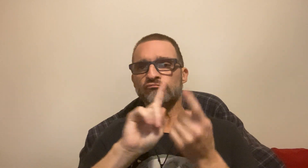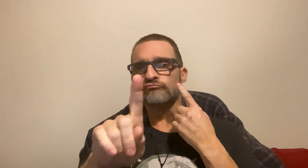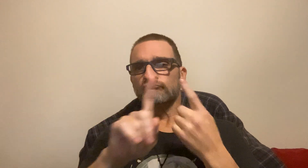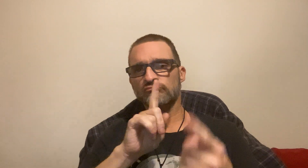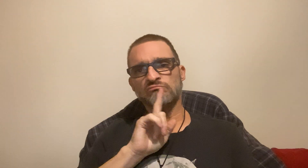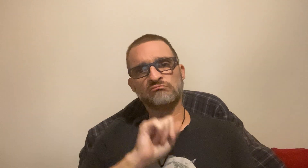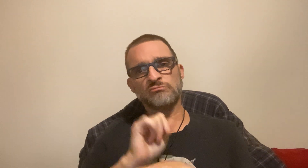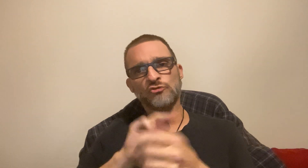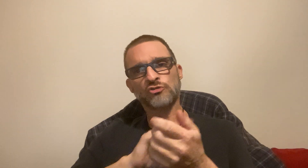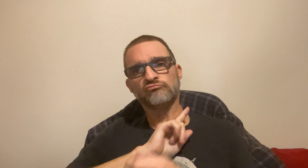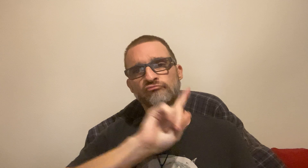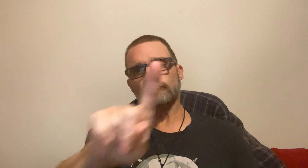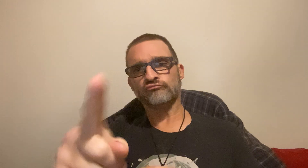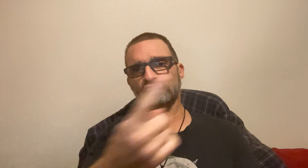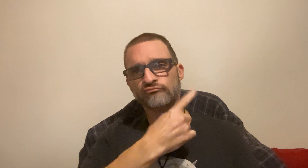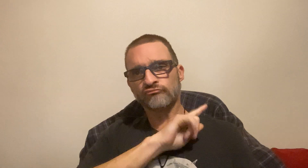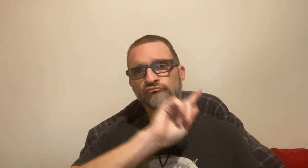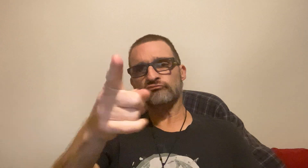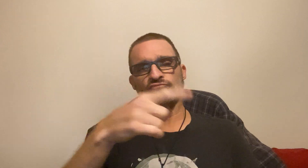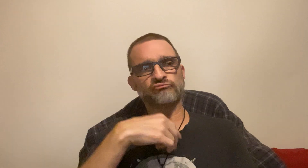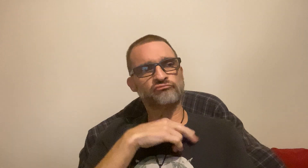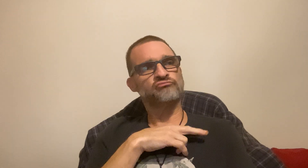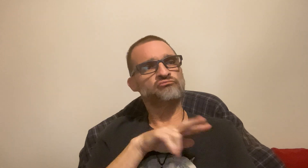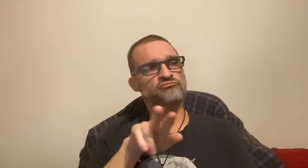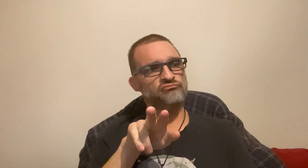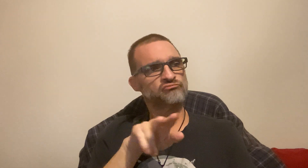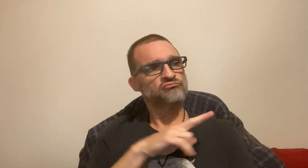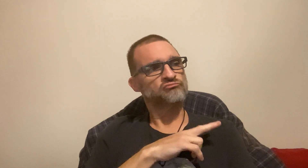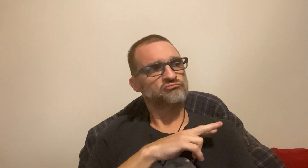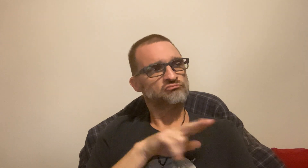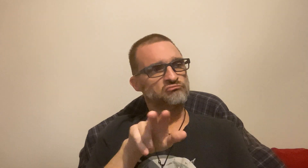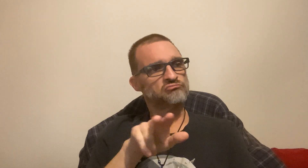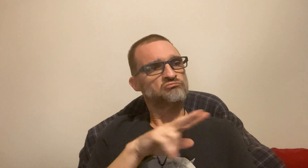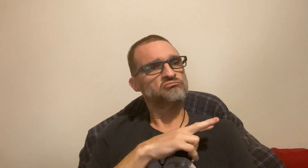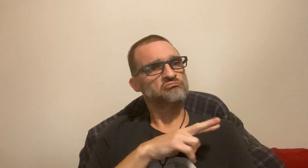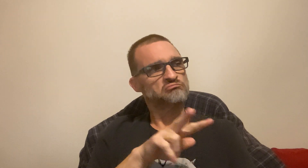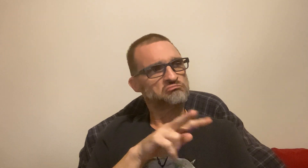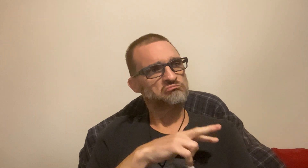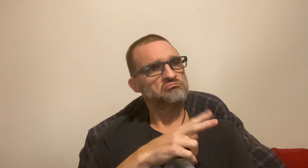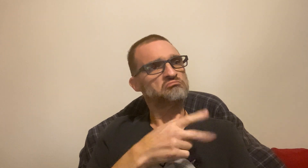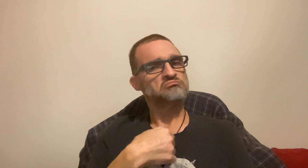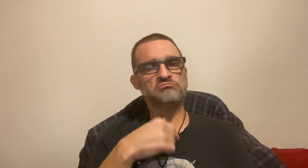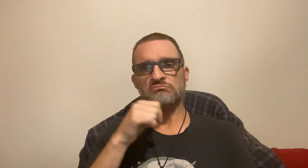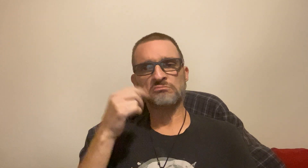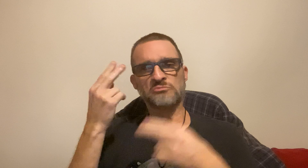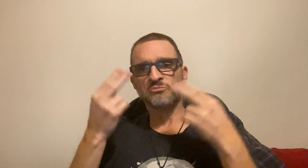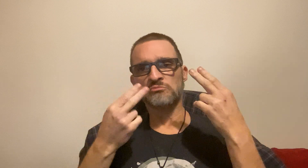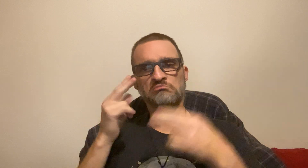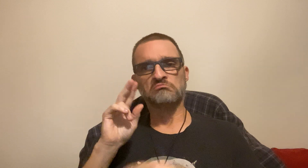there would be a nurse coming. Nurses were walking past my room.